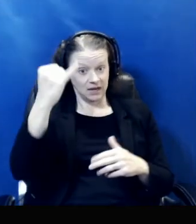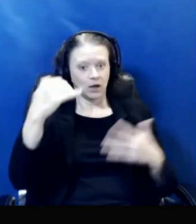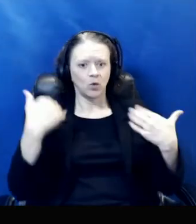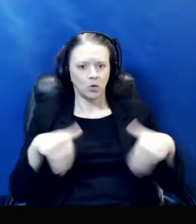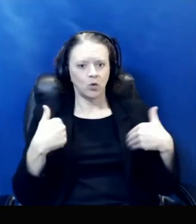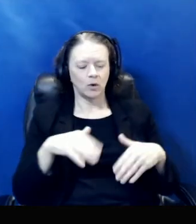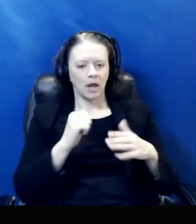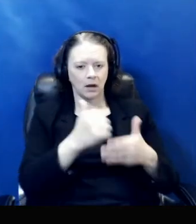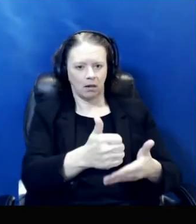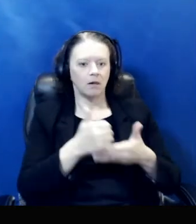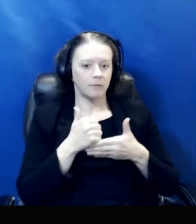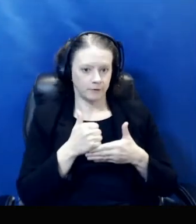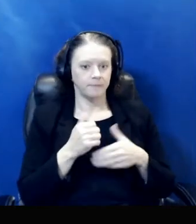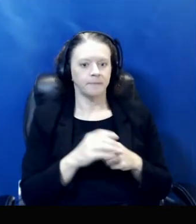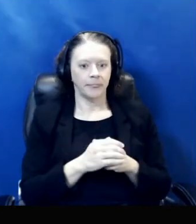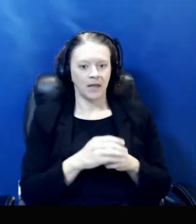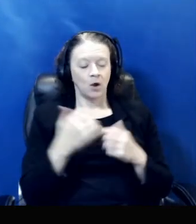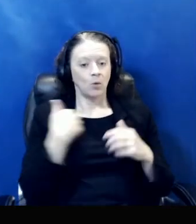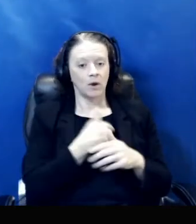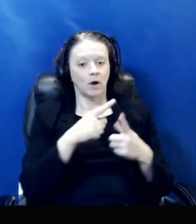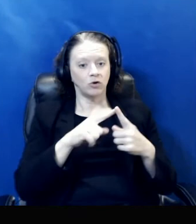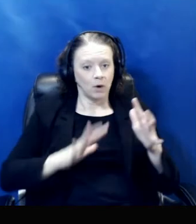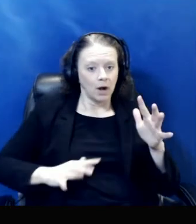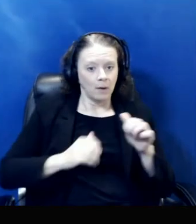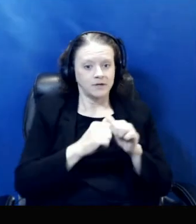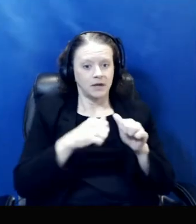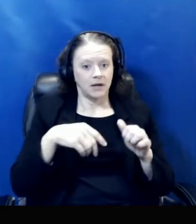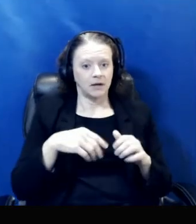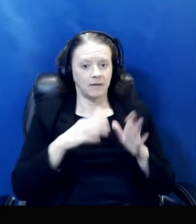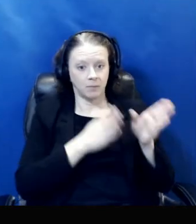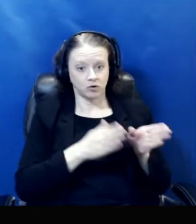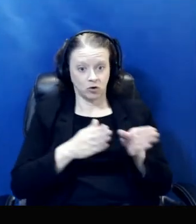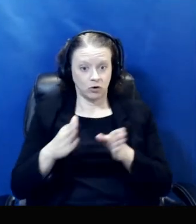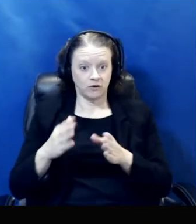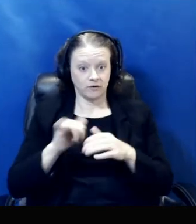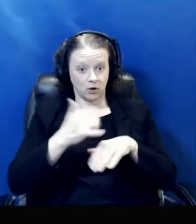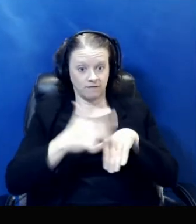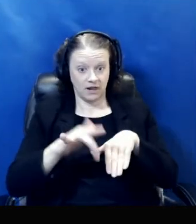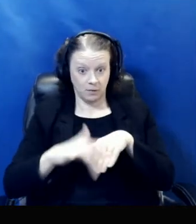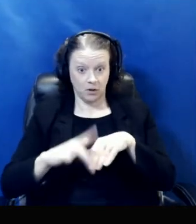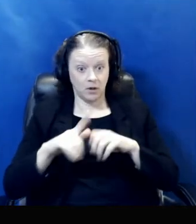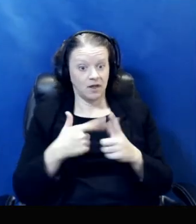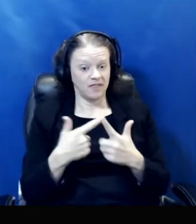is update the personas that are available, so that people can get information specific to video games.